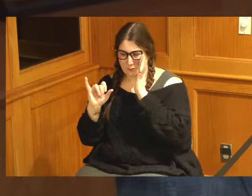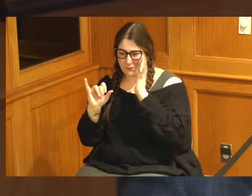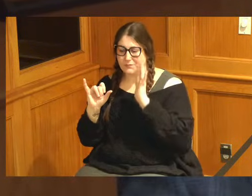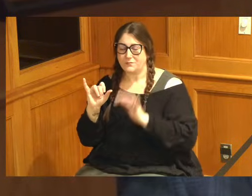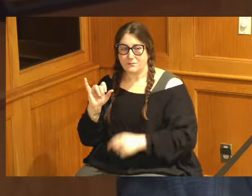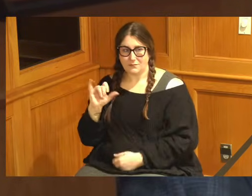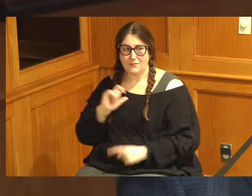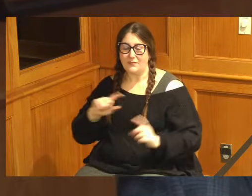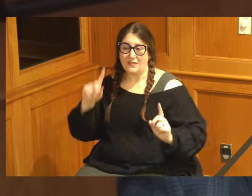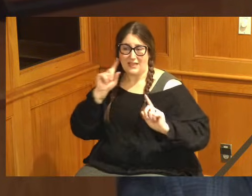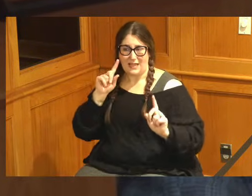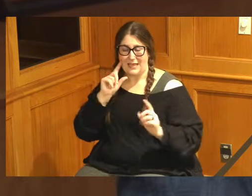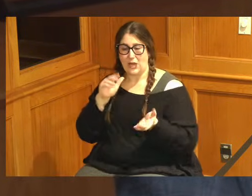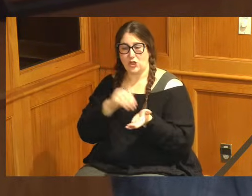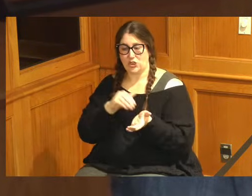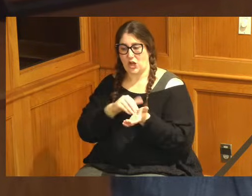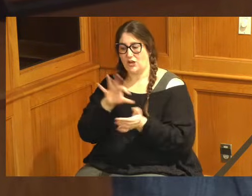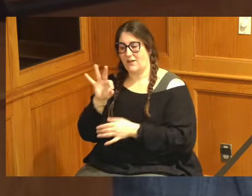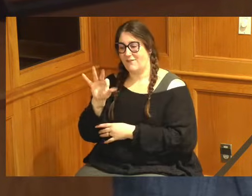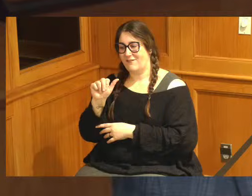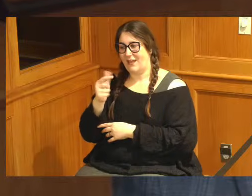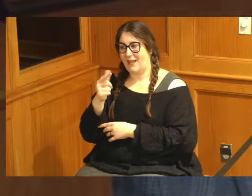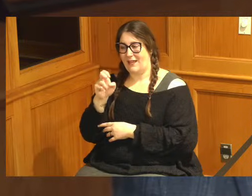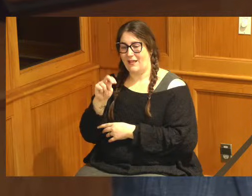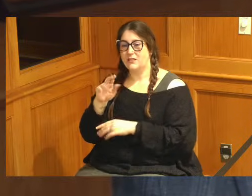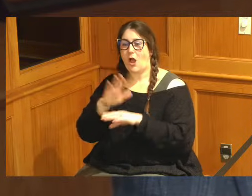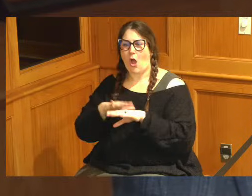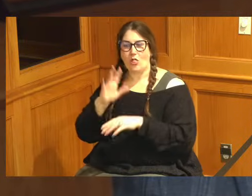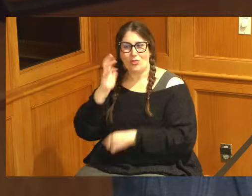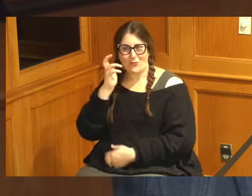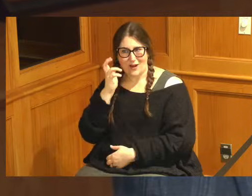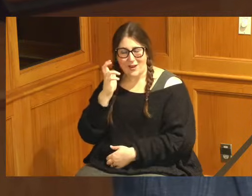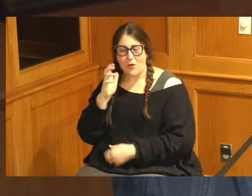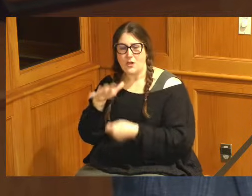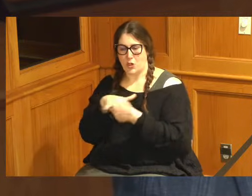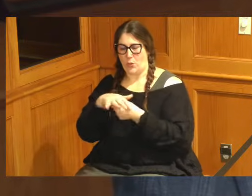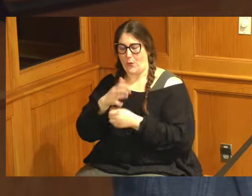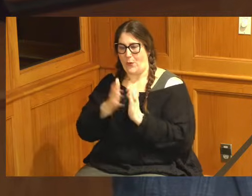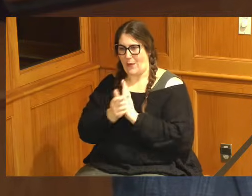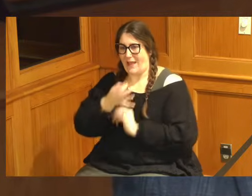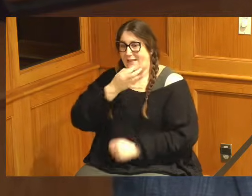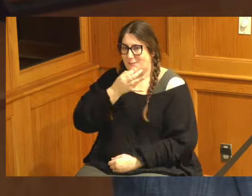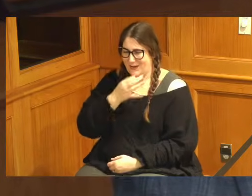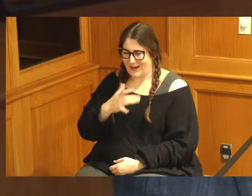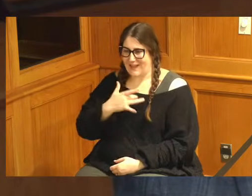I hear Dr. Fagin on the radio all the time as a local expert and I feel like he's an old friend to